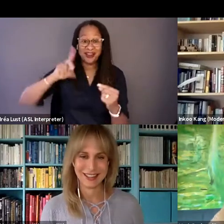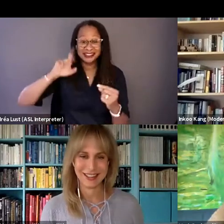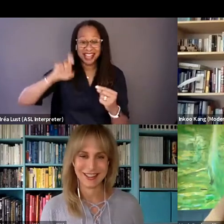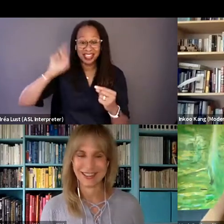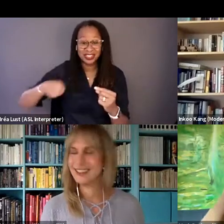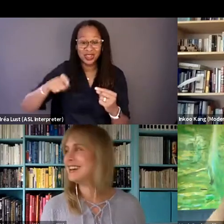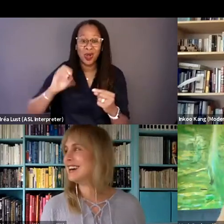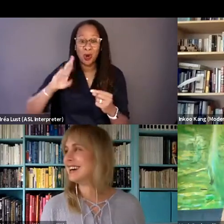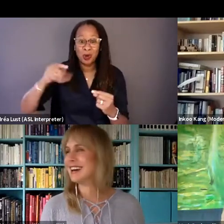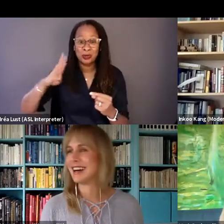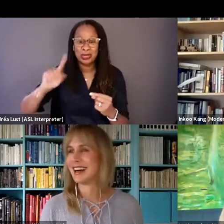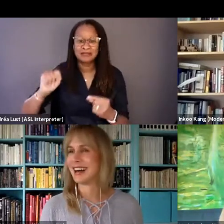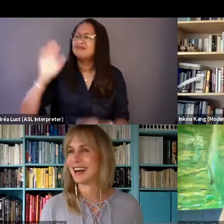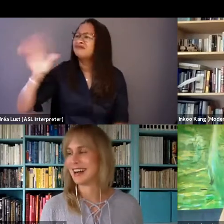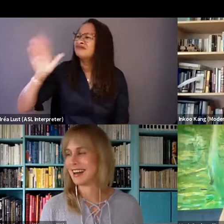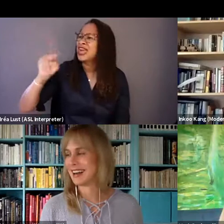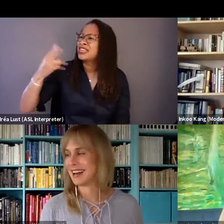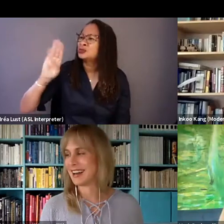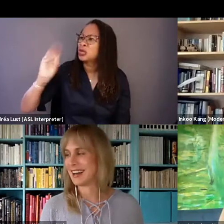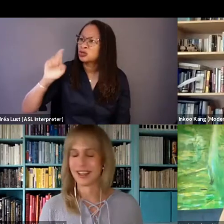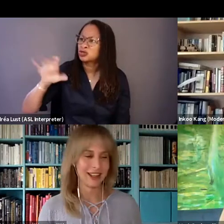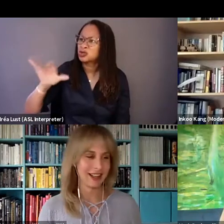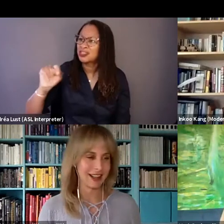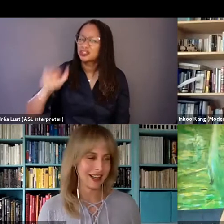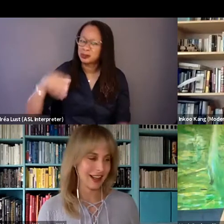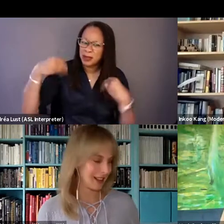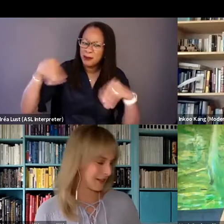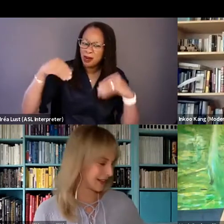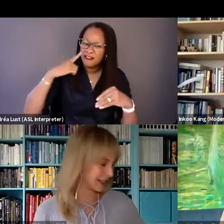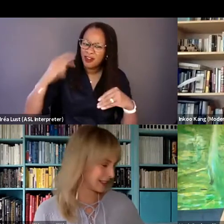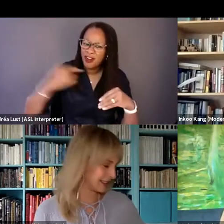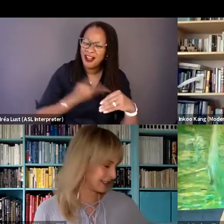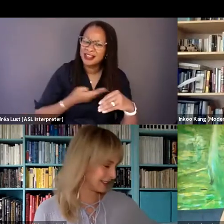We gotta get HBO on that. That should've been the marketing strategy for it. I love that idea.